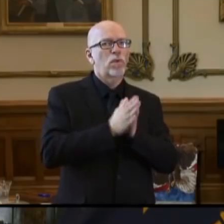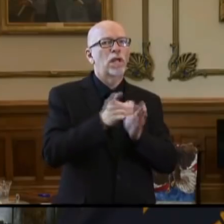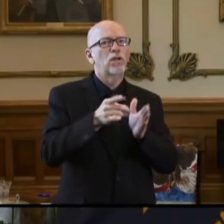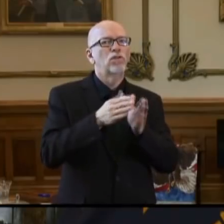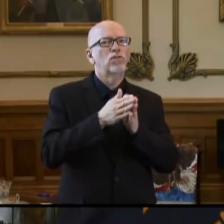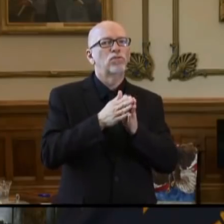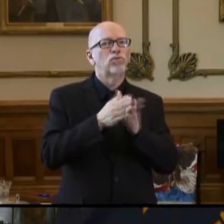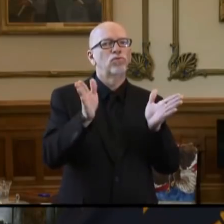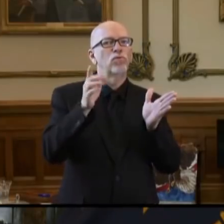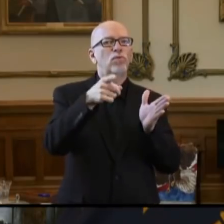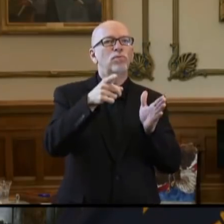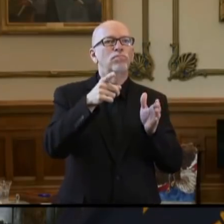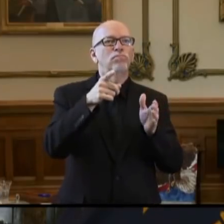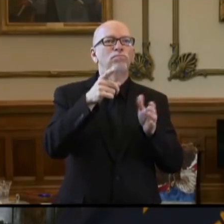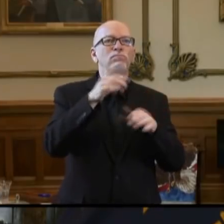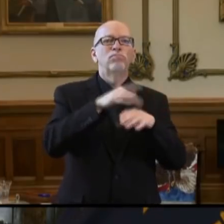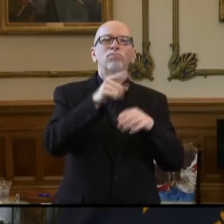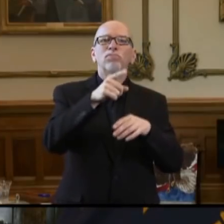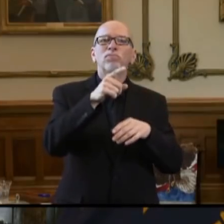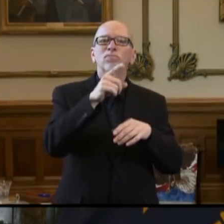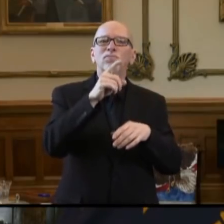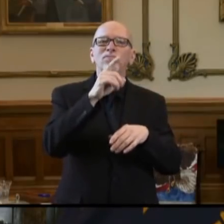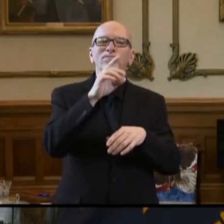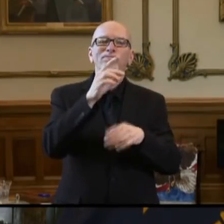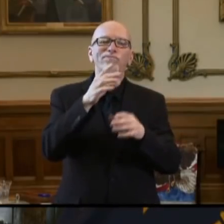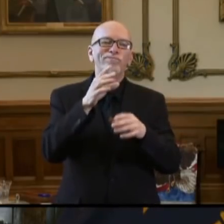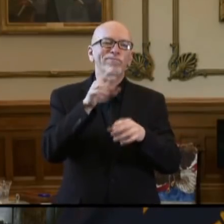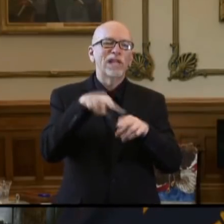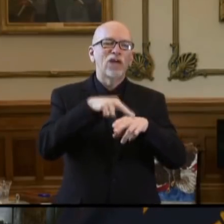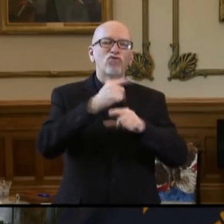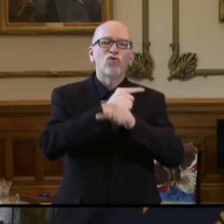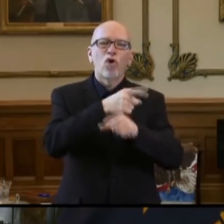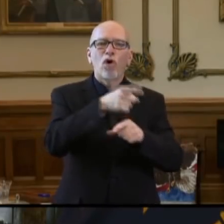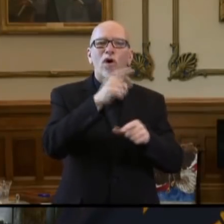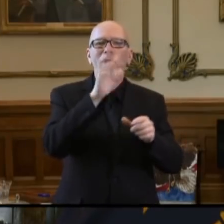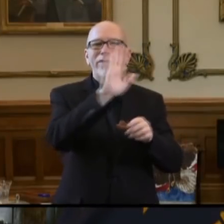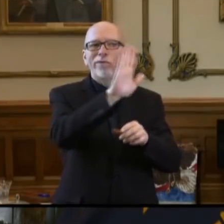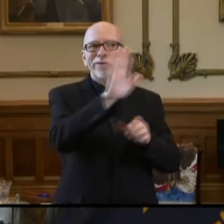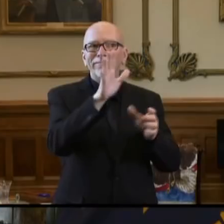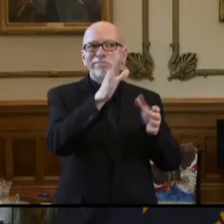NURSING AND HOW WE CAN BEST UTILIZE THEIR SOON TO BE GRADUATES AND STUDENTS. THE GOVERNOR HAS REQUESTED GENERAL